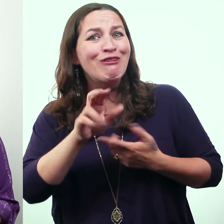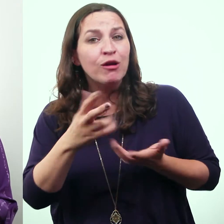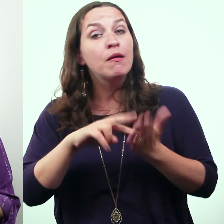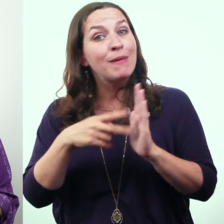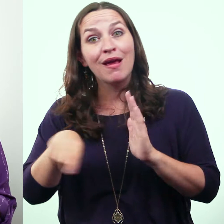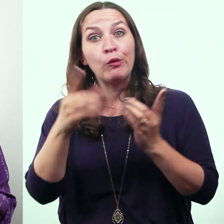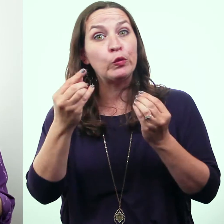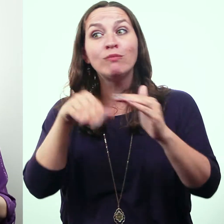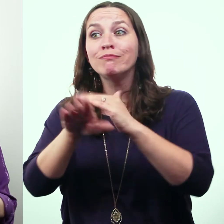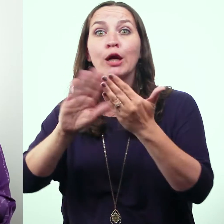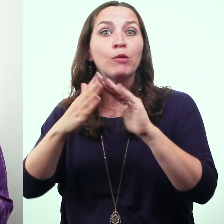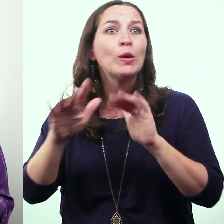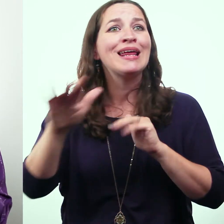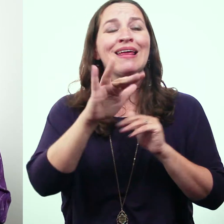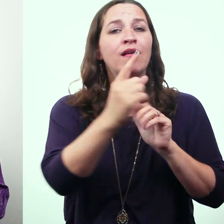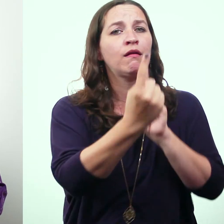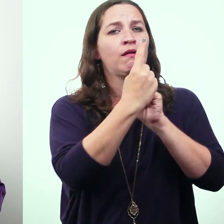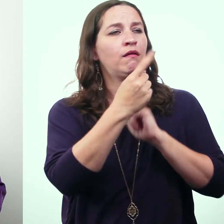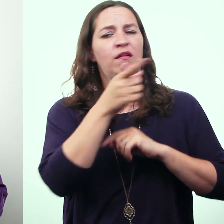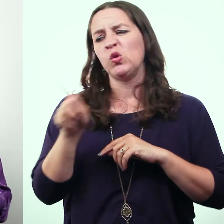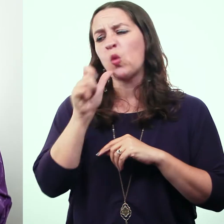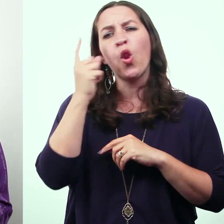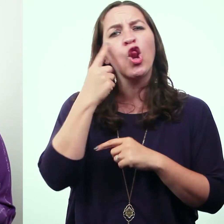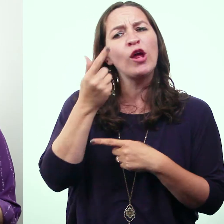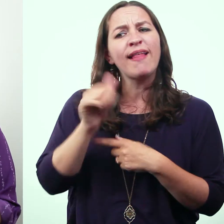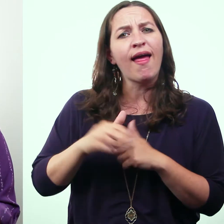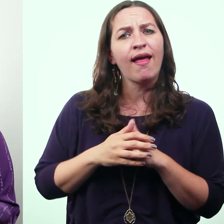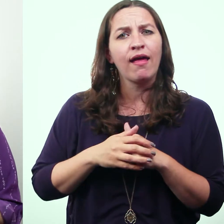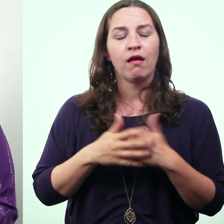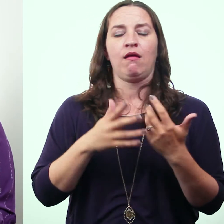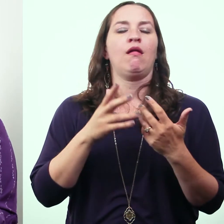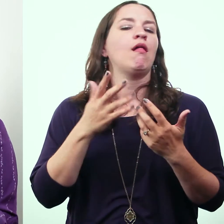They're going to have to answer things like "Well, you don't look gay" or "Well, you just haven't